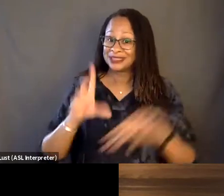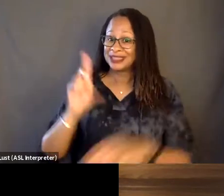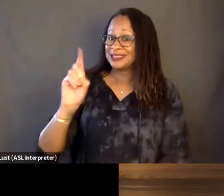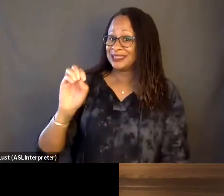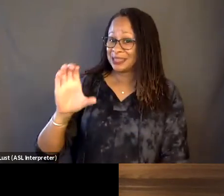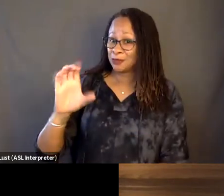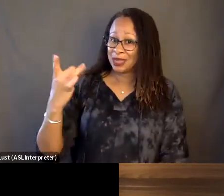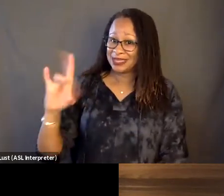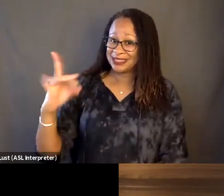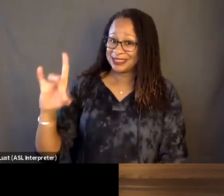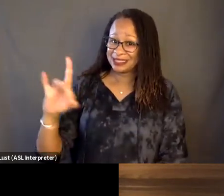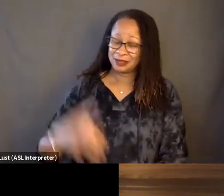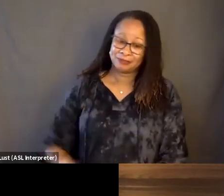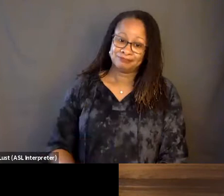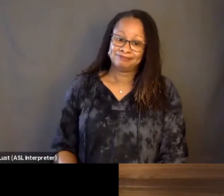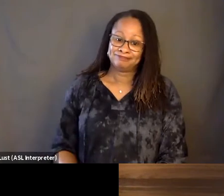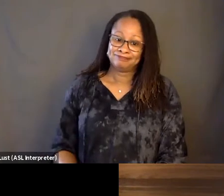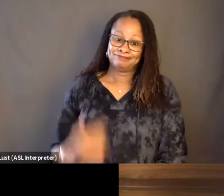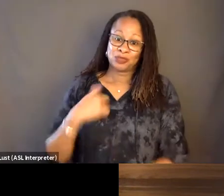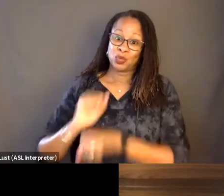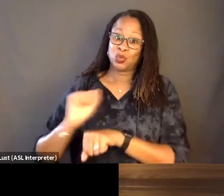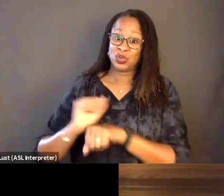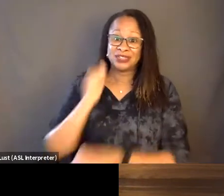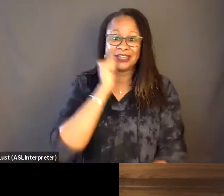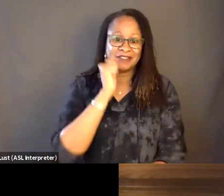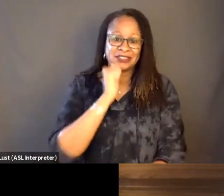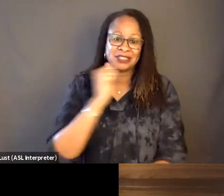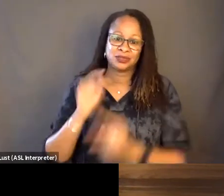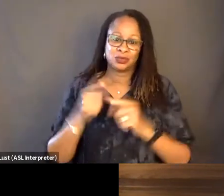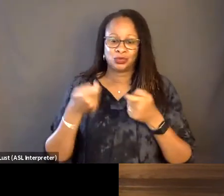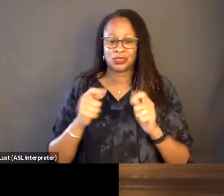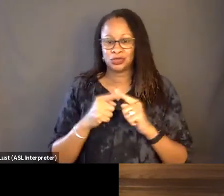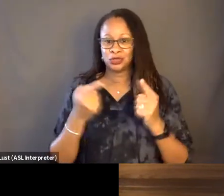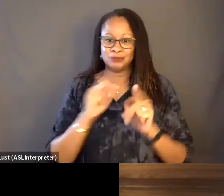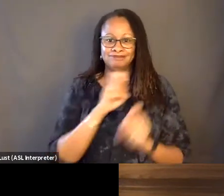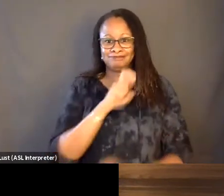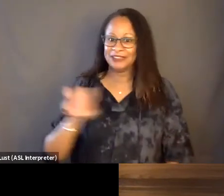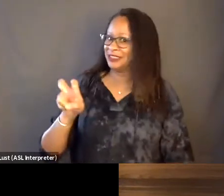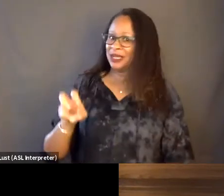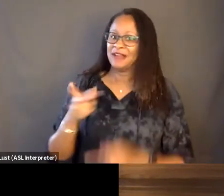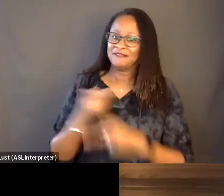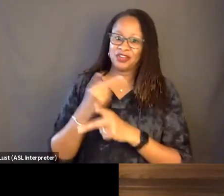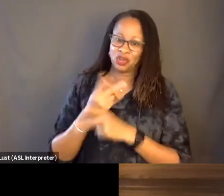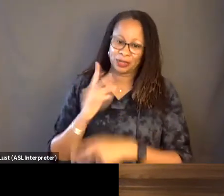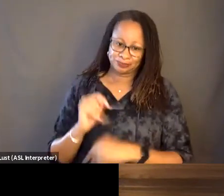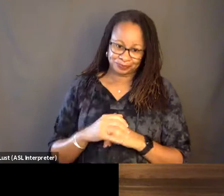And we're working daily to try to pivot and figure out. We were originally going to put the film